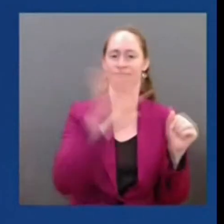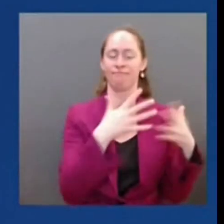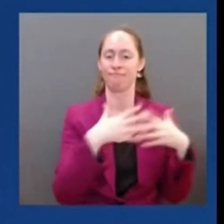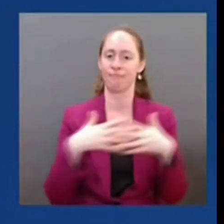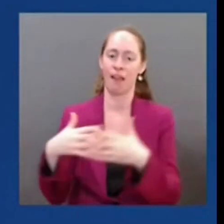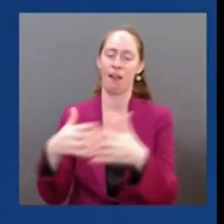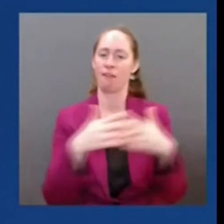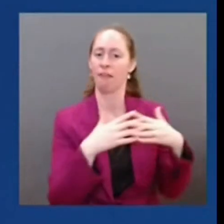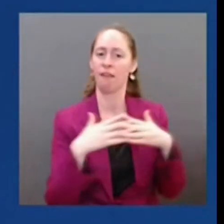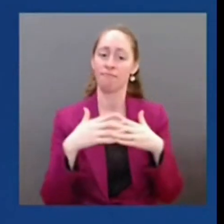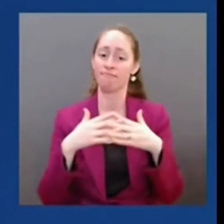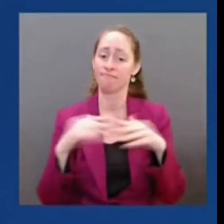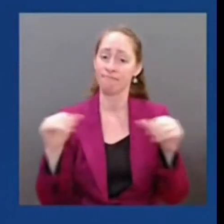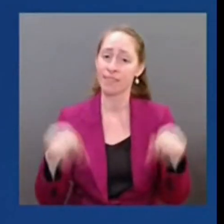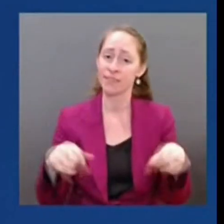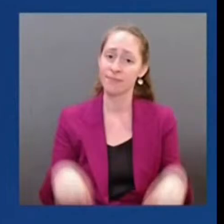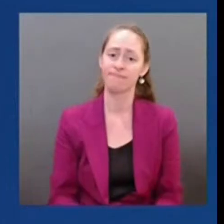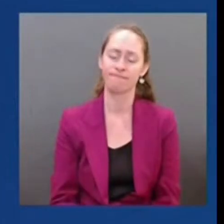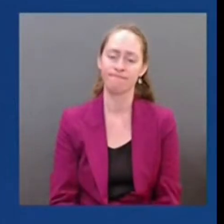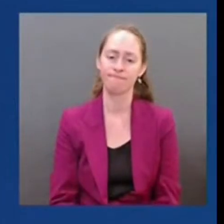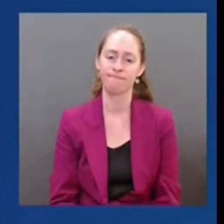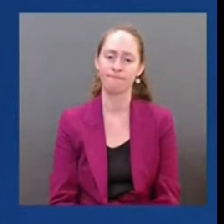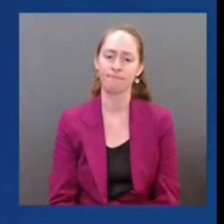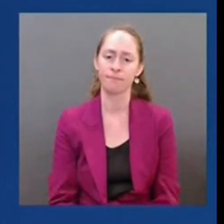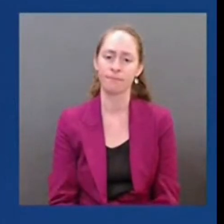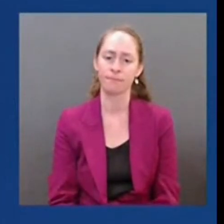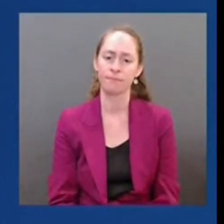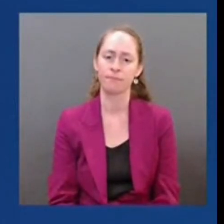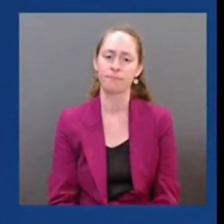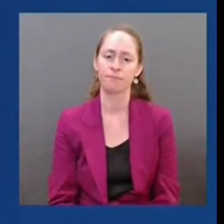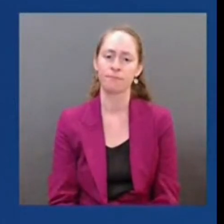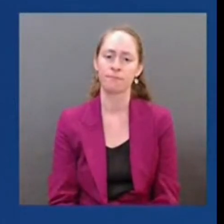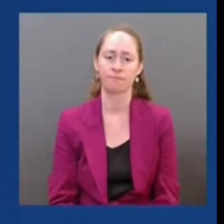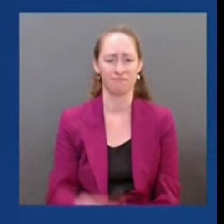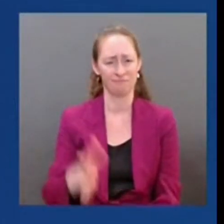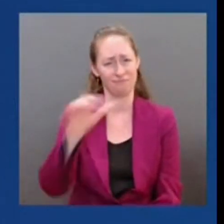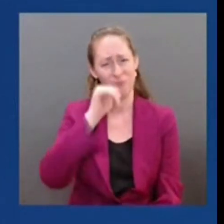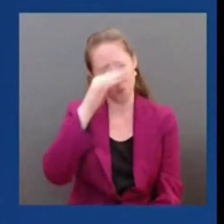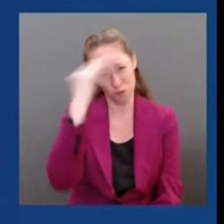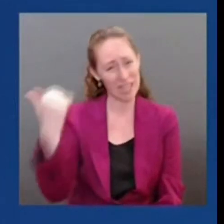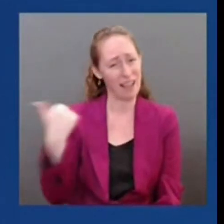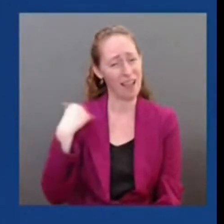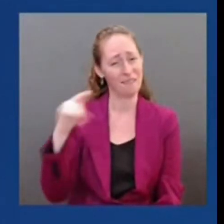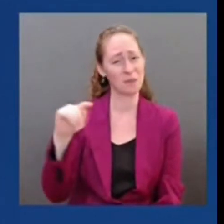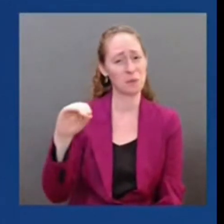COUNTRY. SO, I THINK THE IMPORTANT THING TO RECOGNIZE IS THAT WE ACTUALLY HAVE THE TOOLS TO